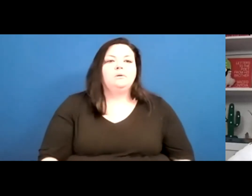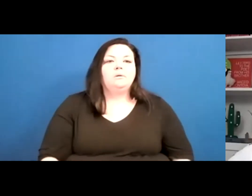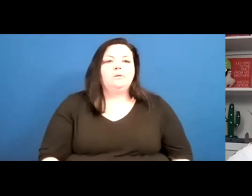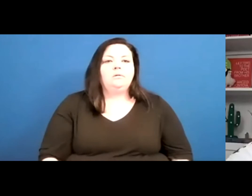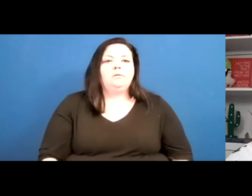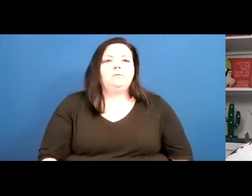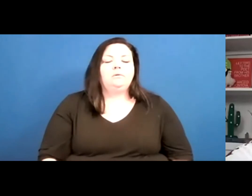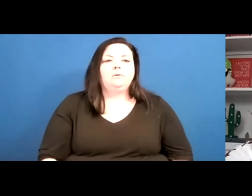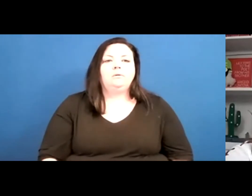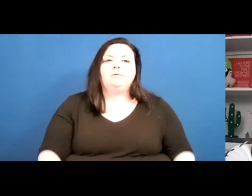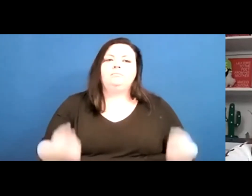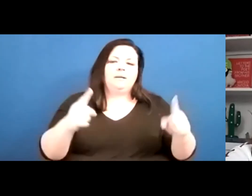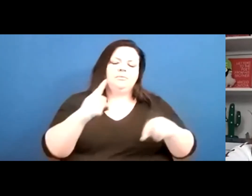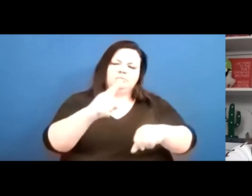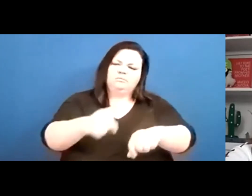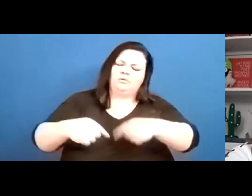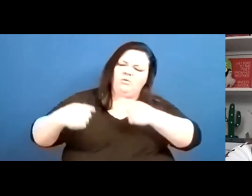It took a long time/ for the wolf to trust me./